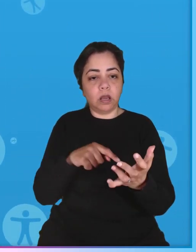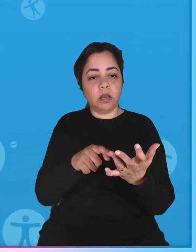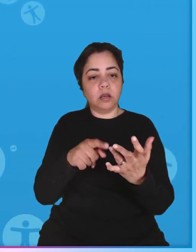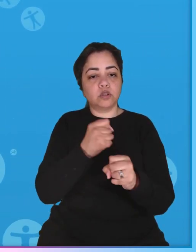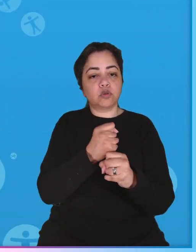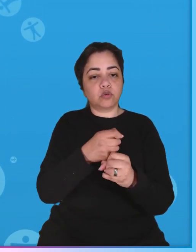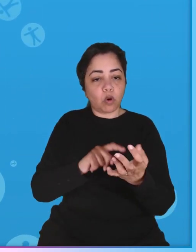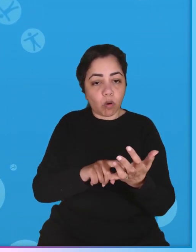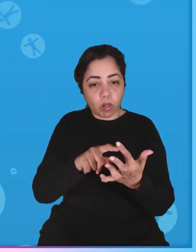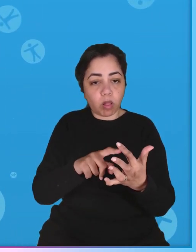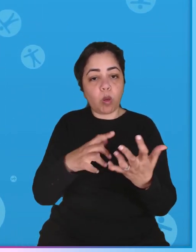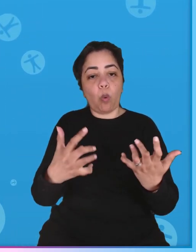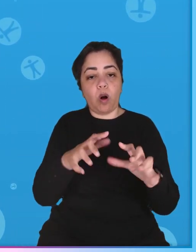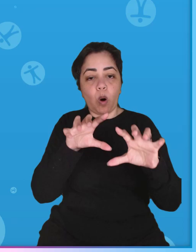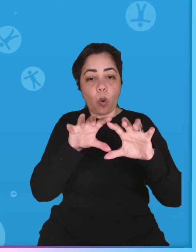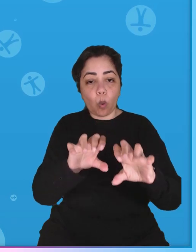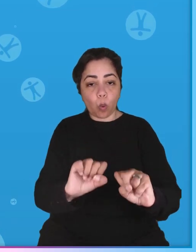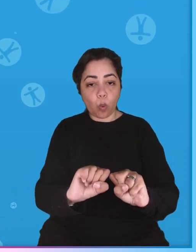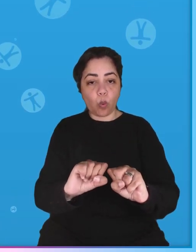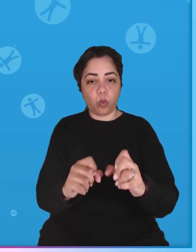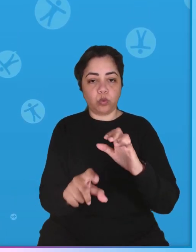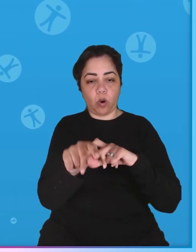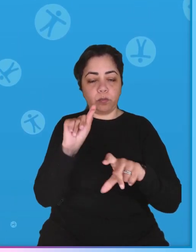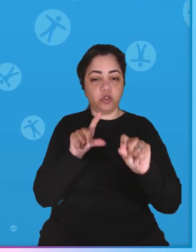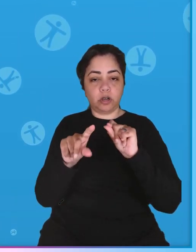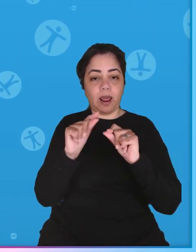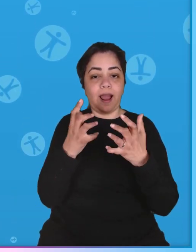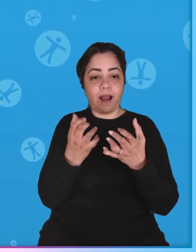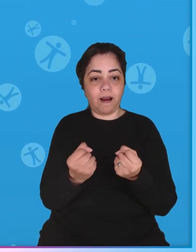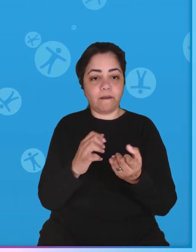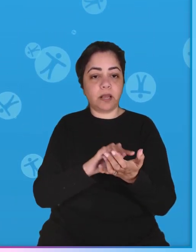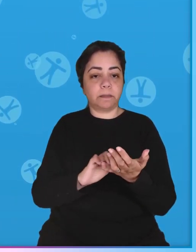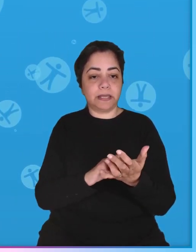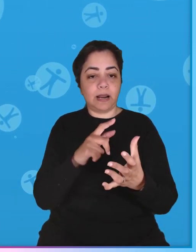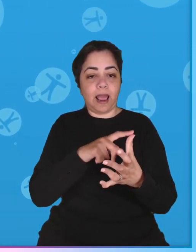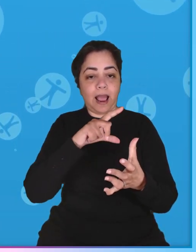I would like to take a quick moment at this point in the showcase to thank I Need Diverse Games